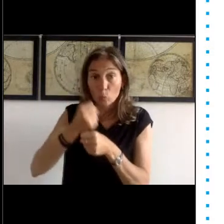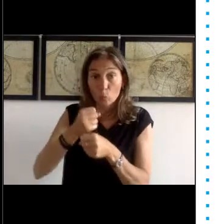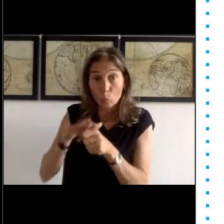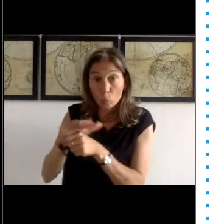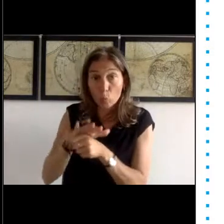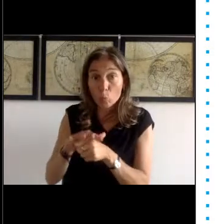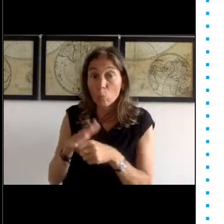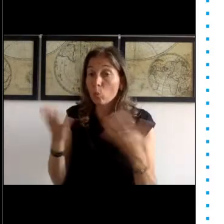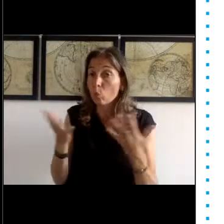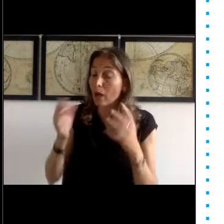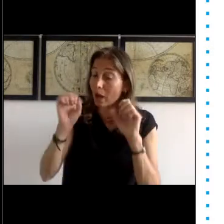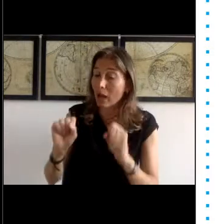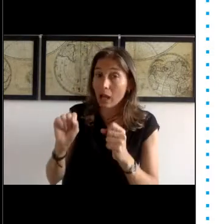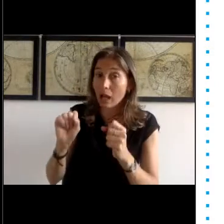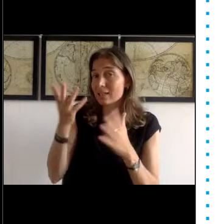We don't hear you.